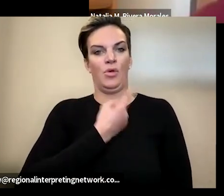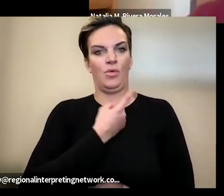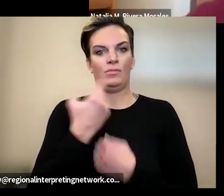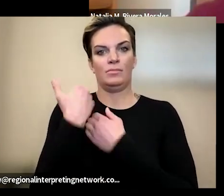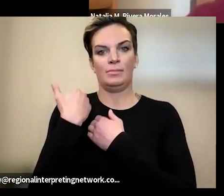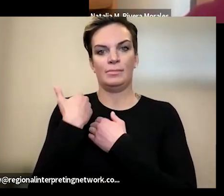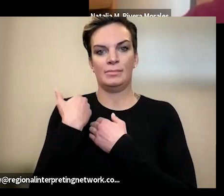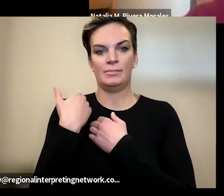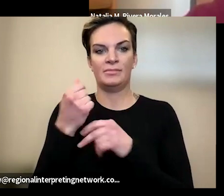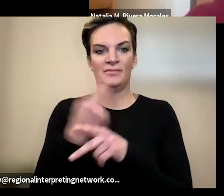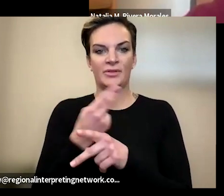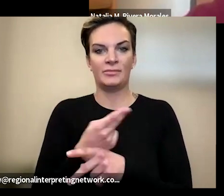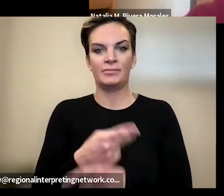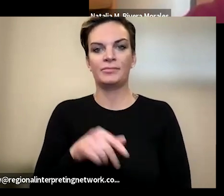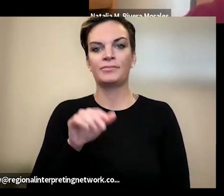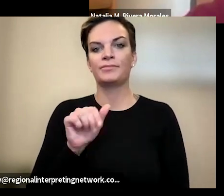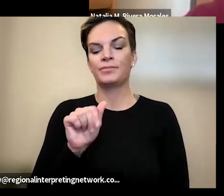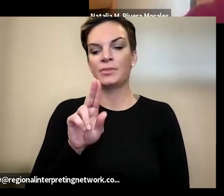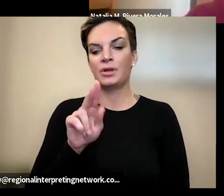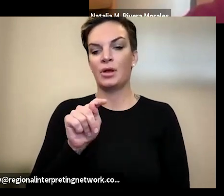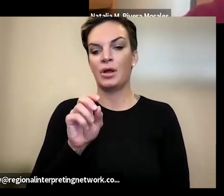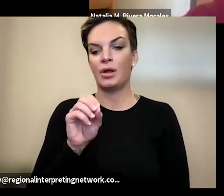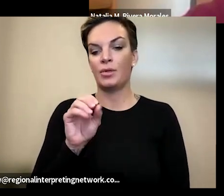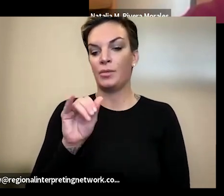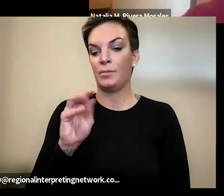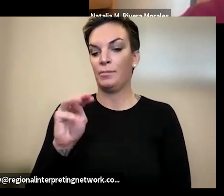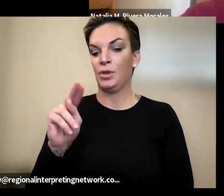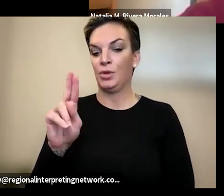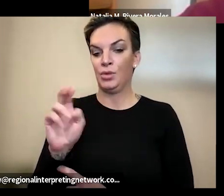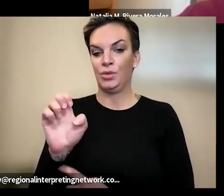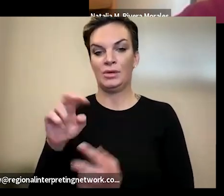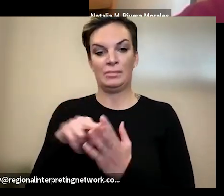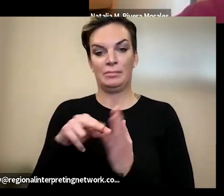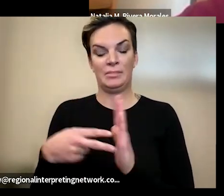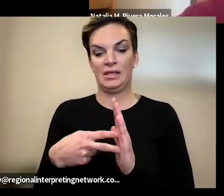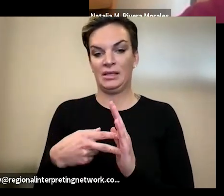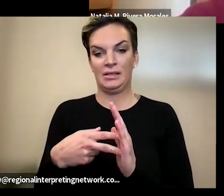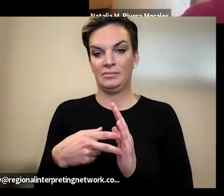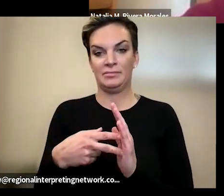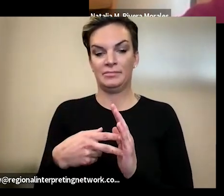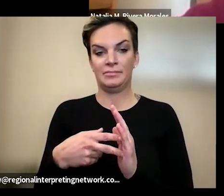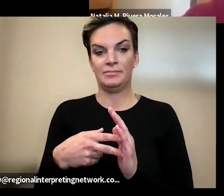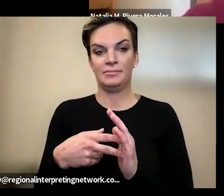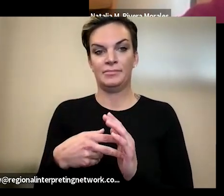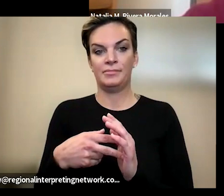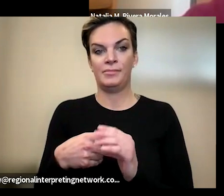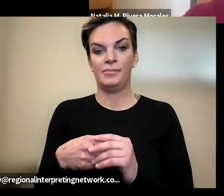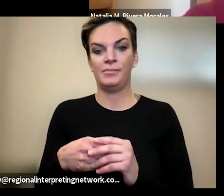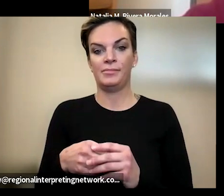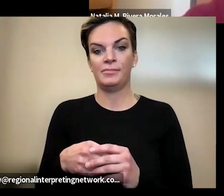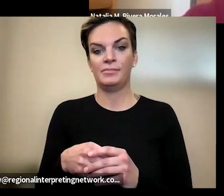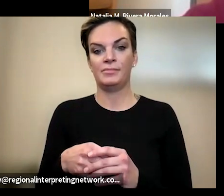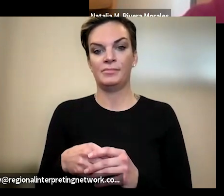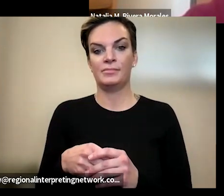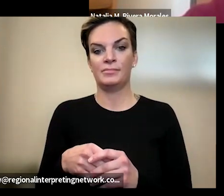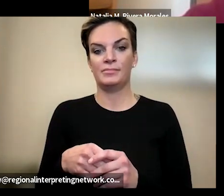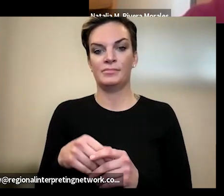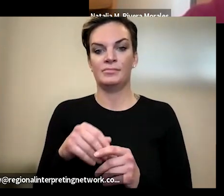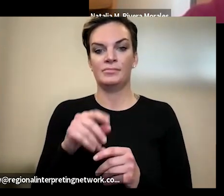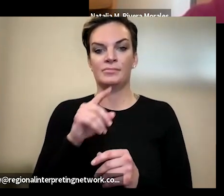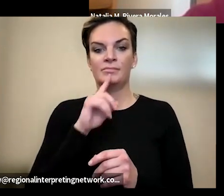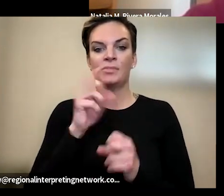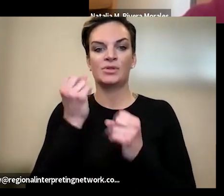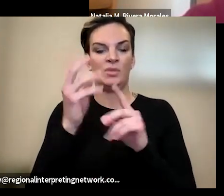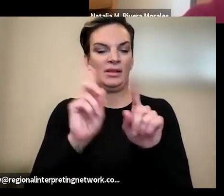So, an autoimmune disease essentially means that, and this is like, there's so many autoimmune